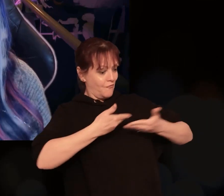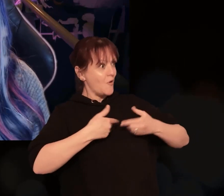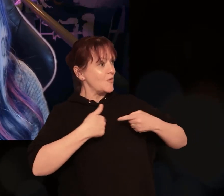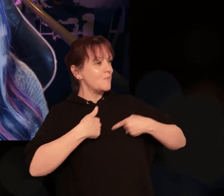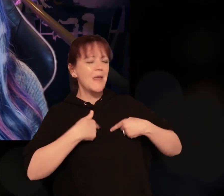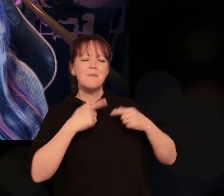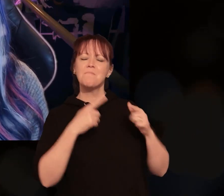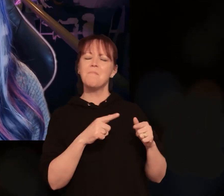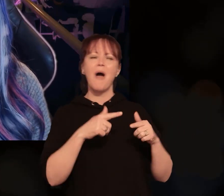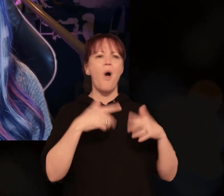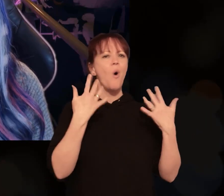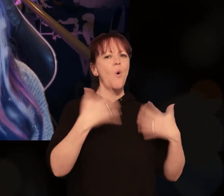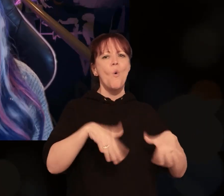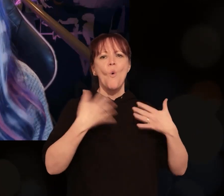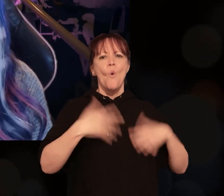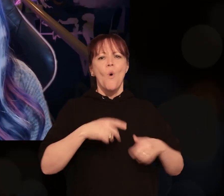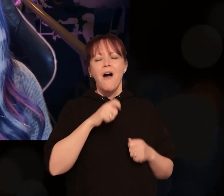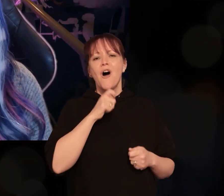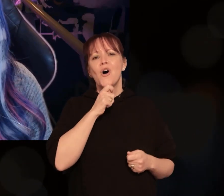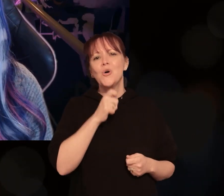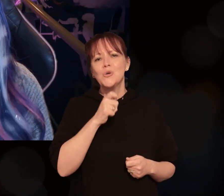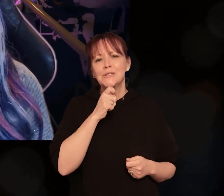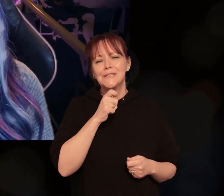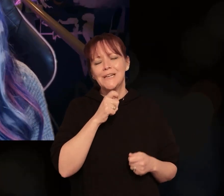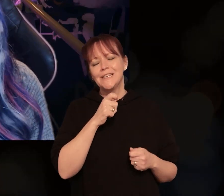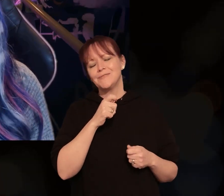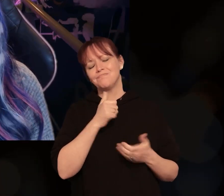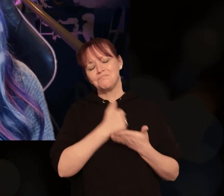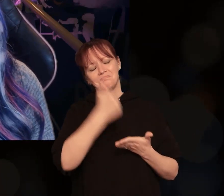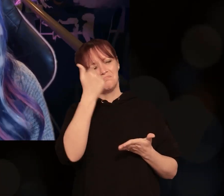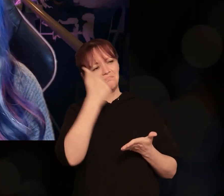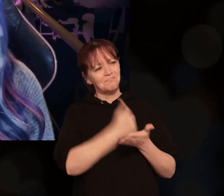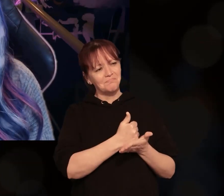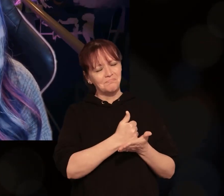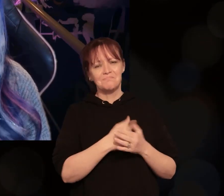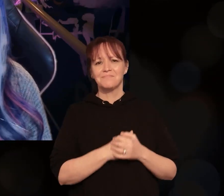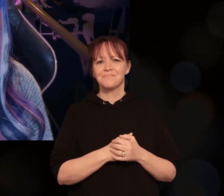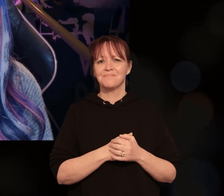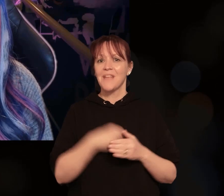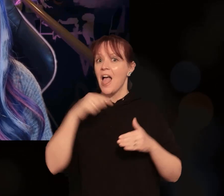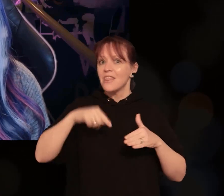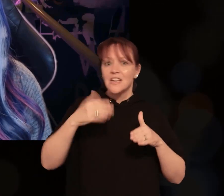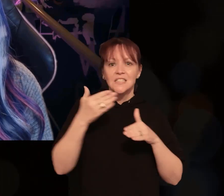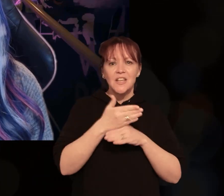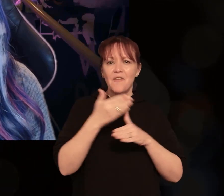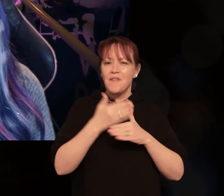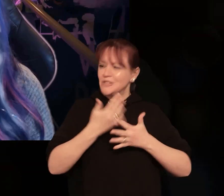You know, this event really does take so many people to put together, from Ian doing all the work behind the scenes